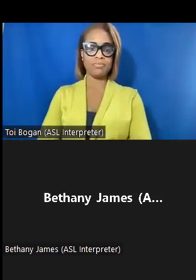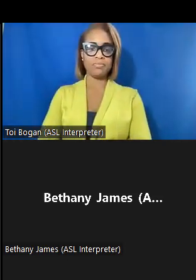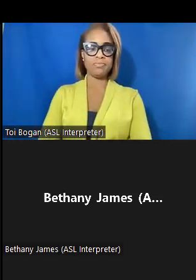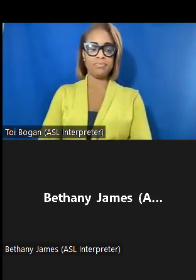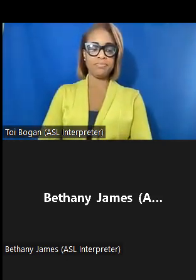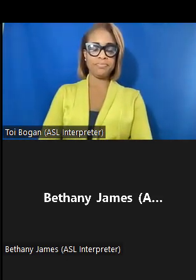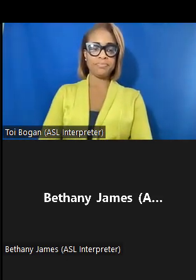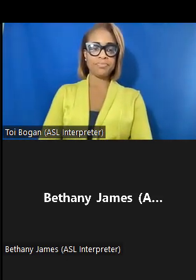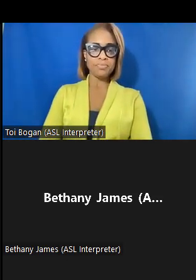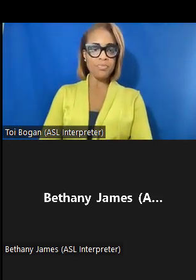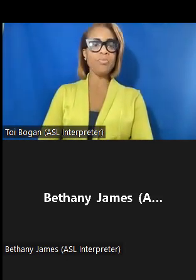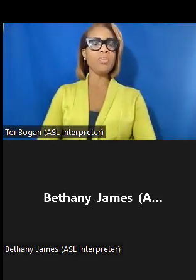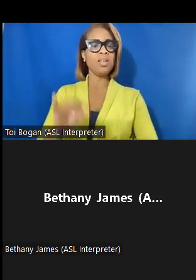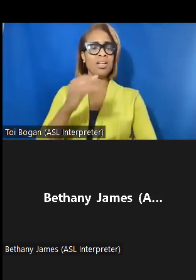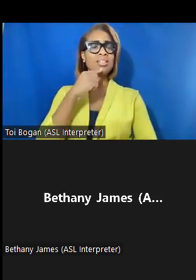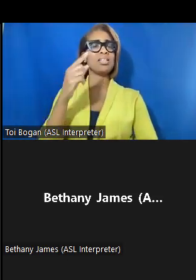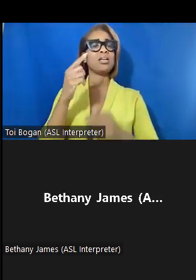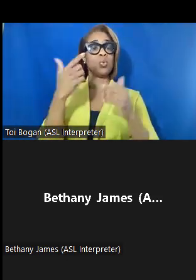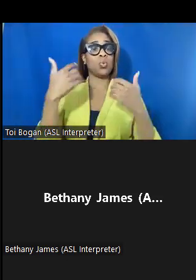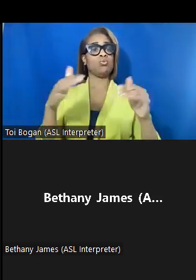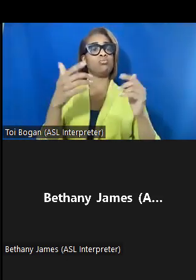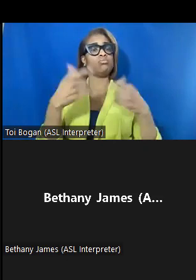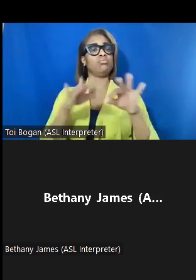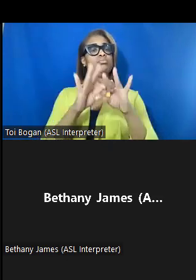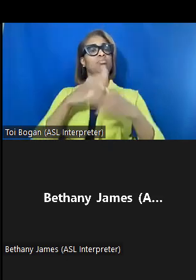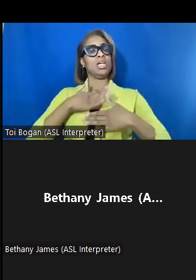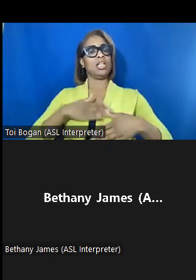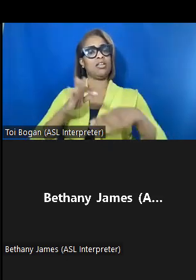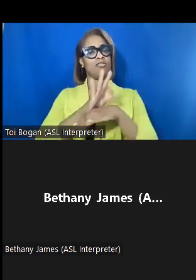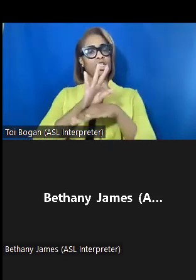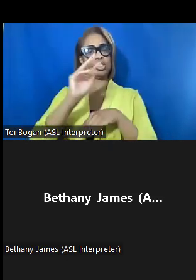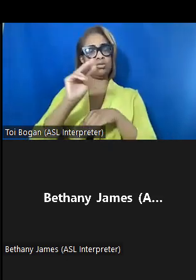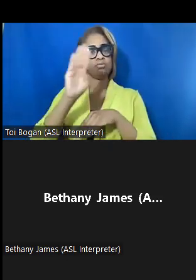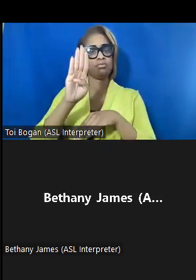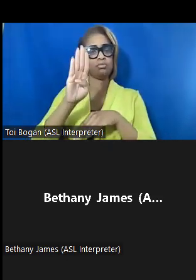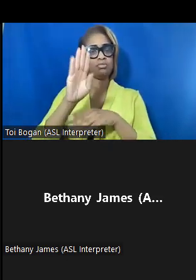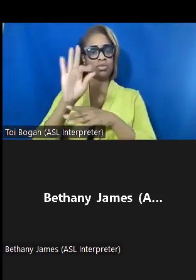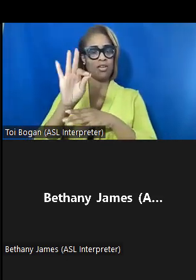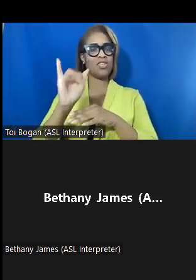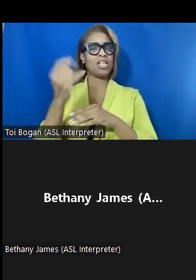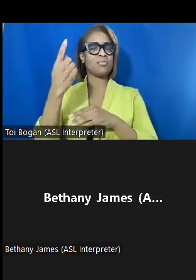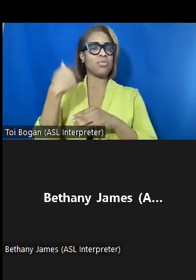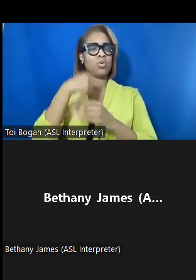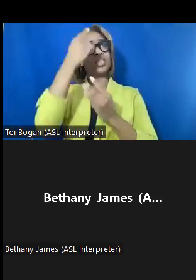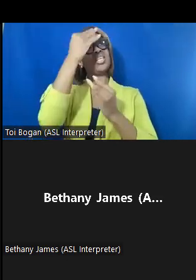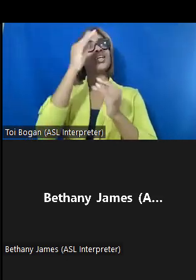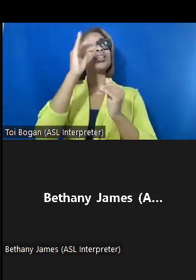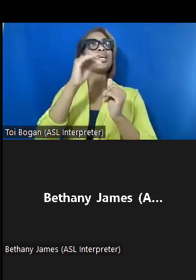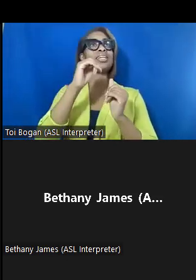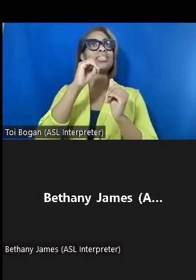And then as I said, major bodily functions are included as well. And those are things where we think about those non obvious disabilities.